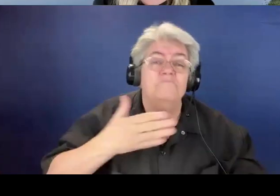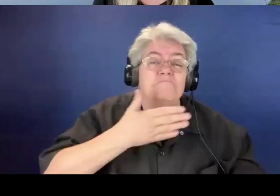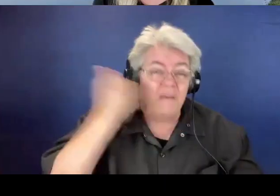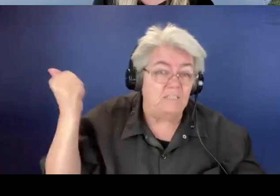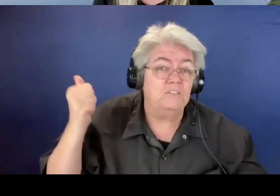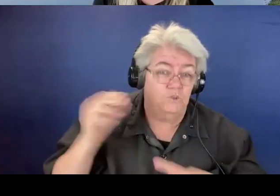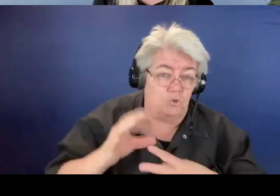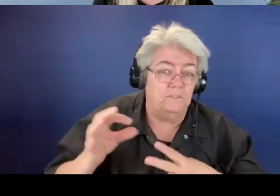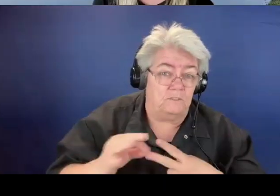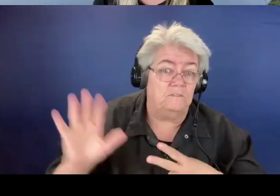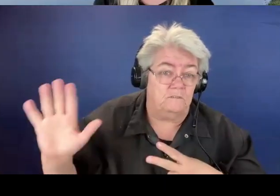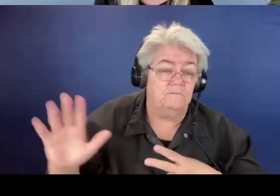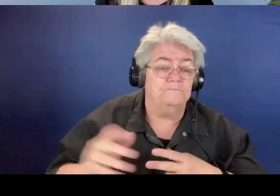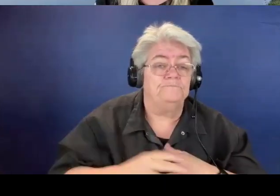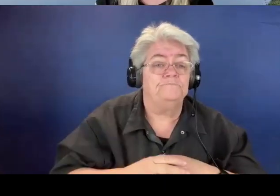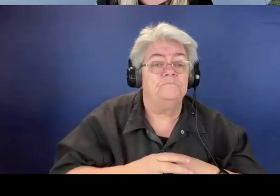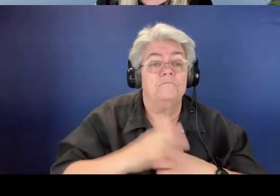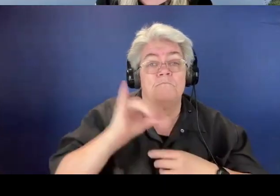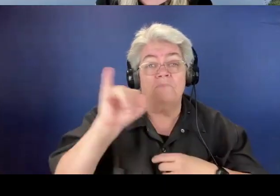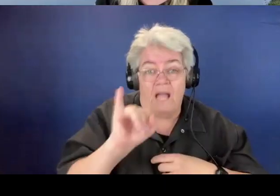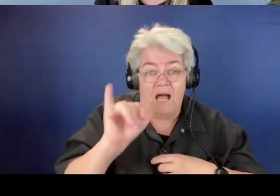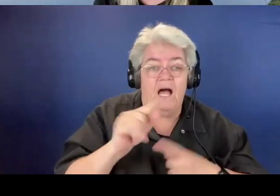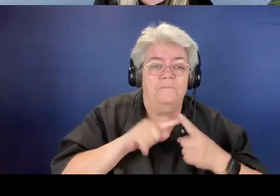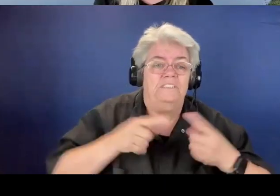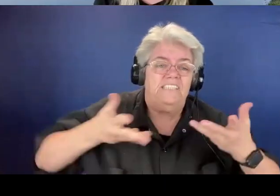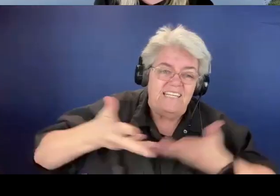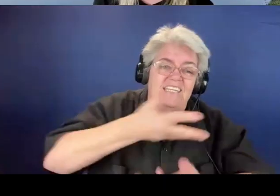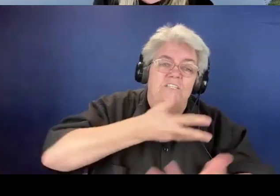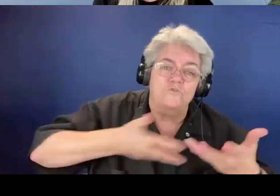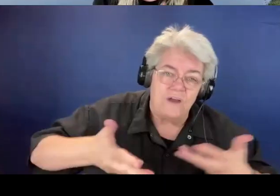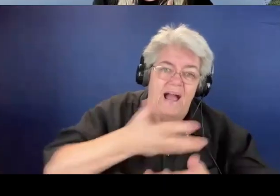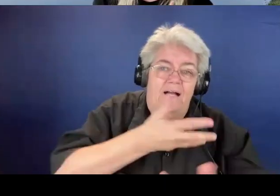The I is for interaction in meaningful context and this is really about how